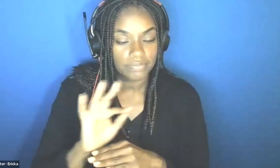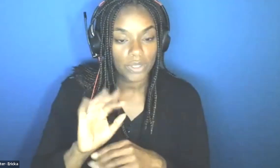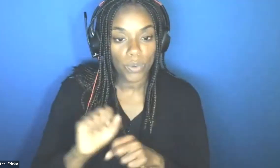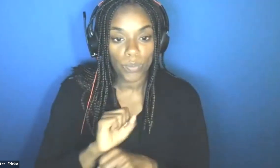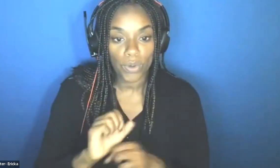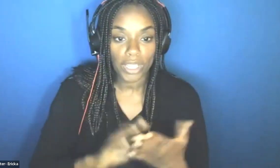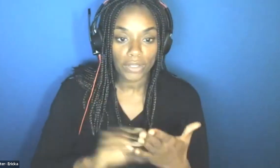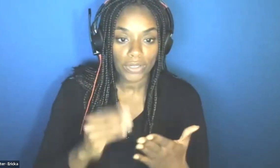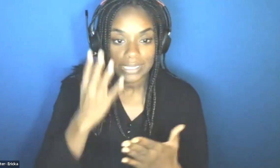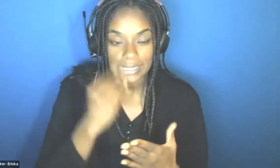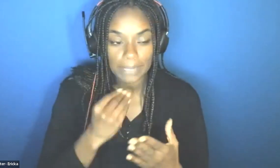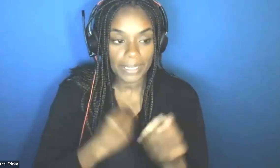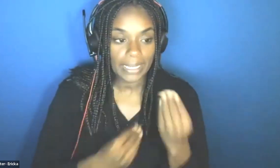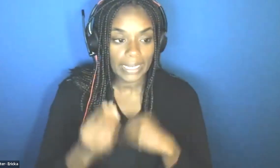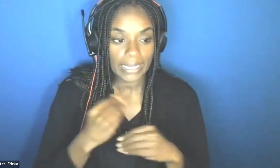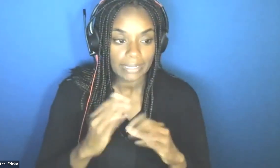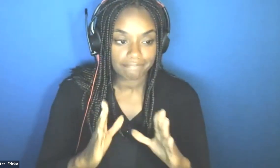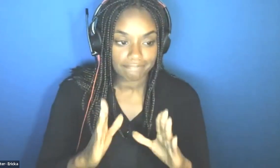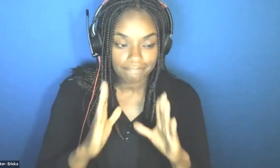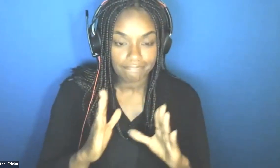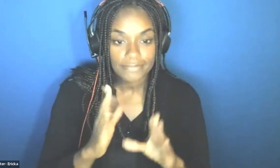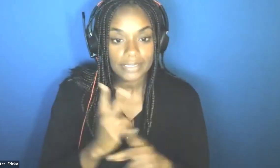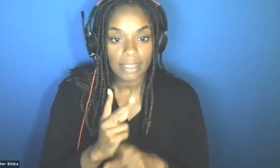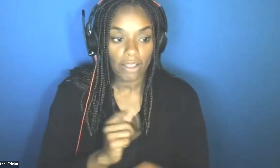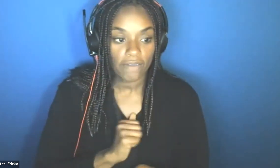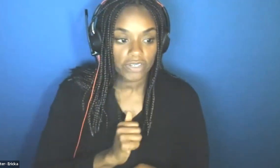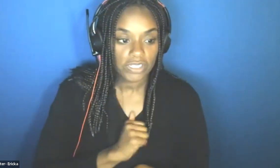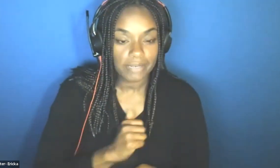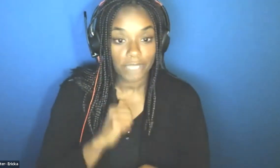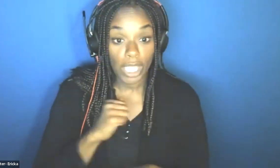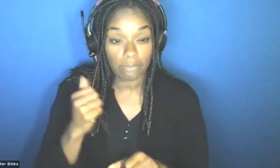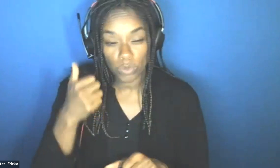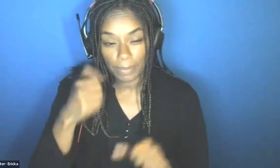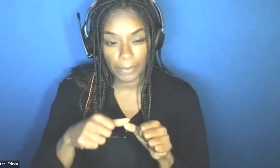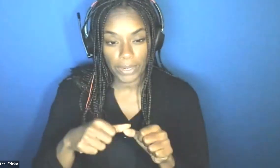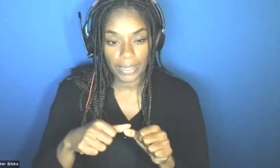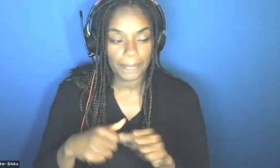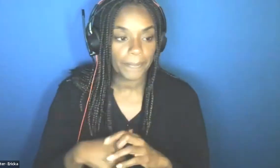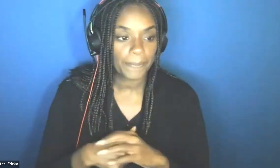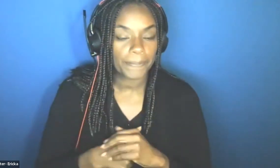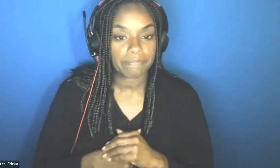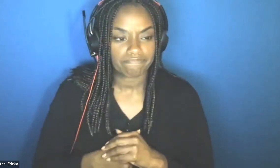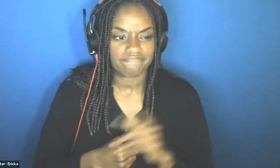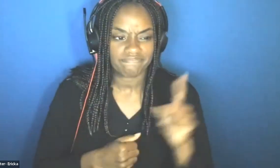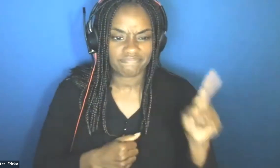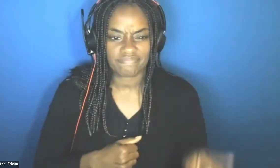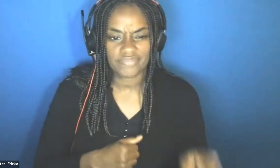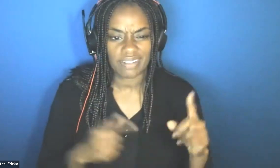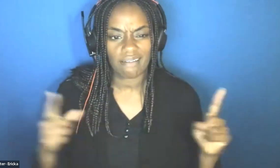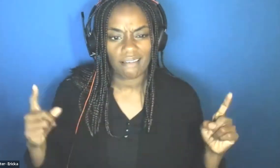As I mentioned, addiction is an impairment that substantially limits these areas of major life activity.